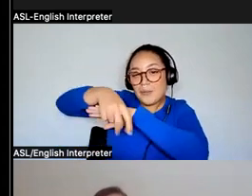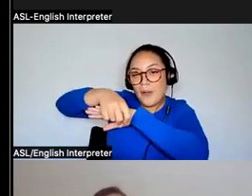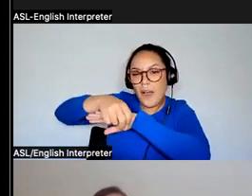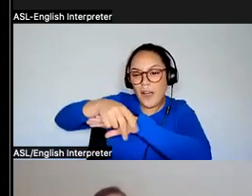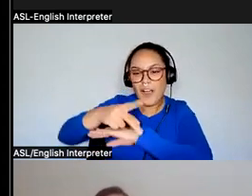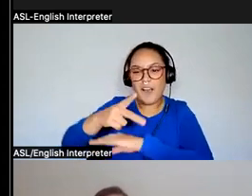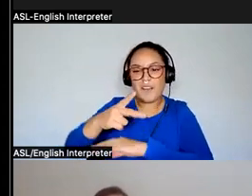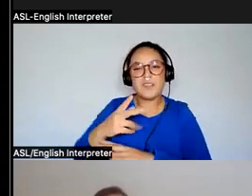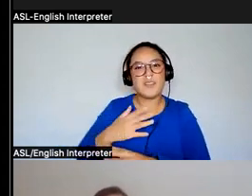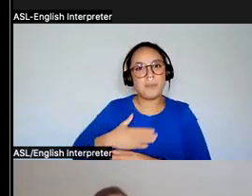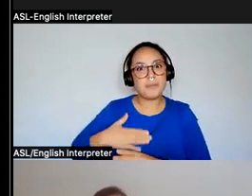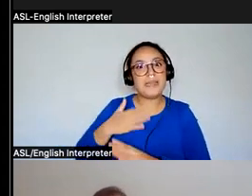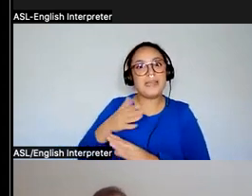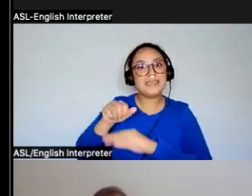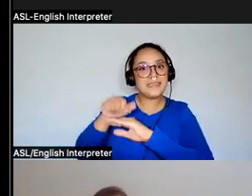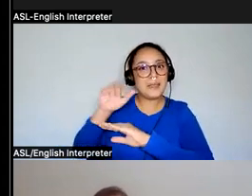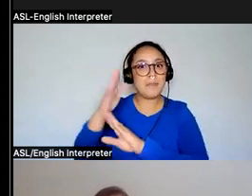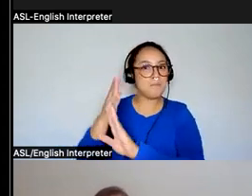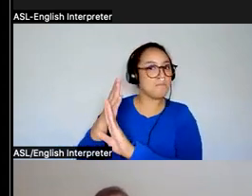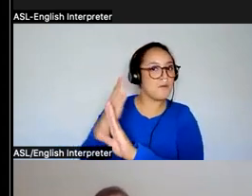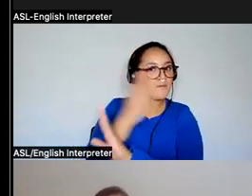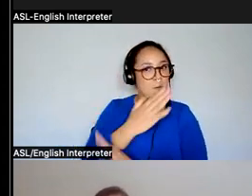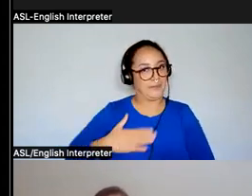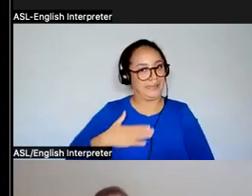How will my application be assessed?